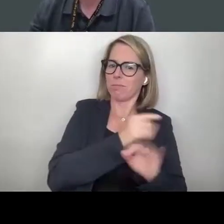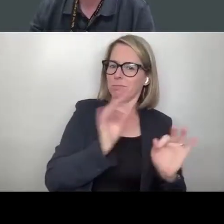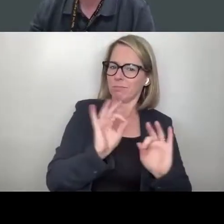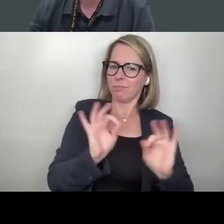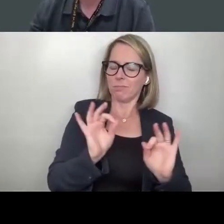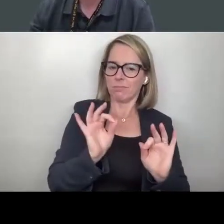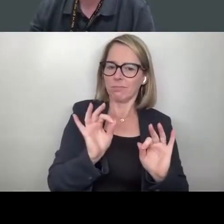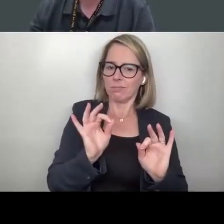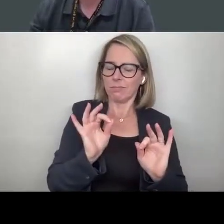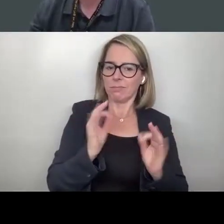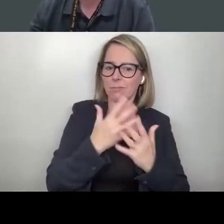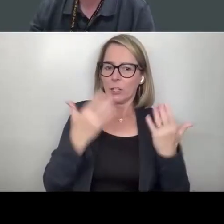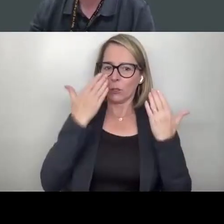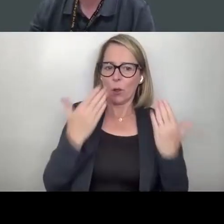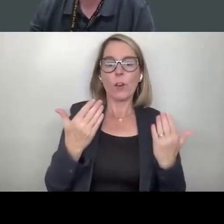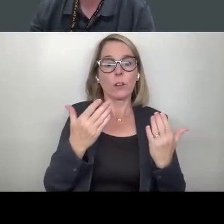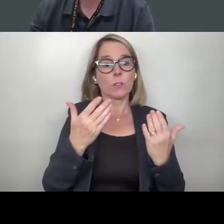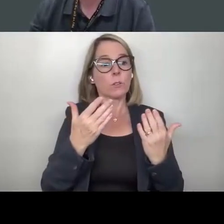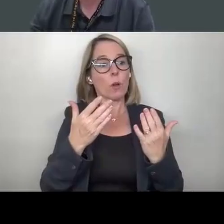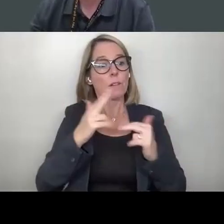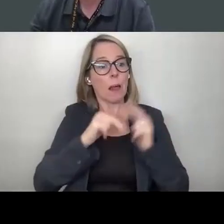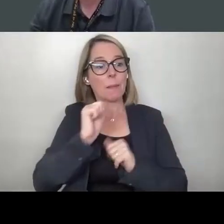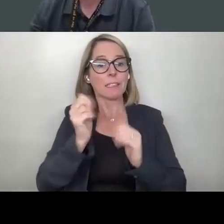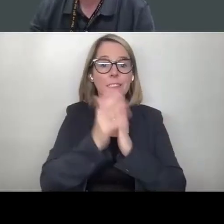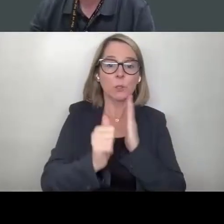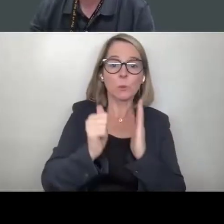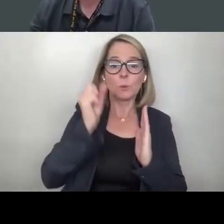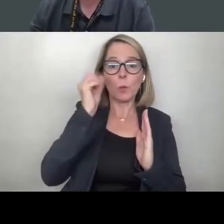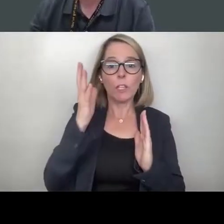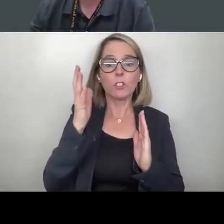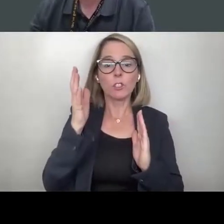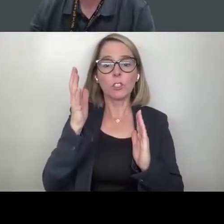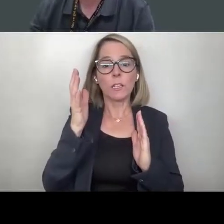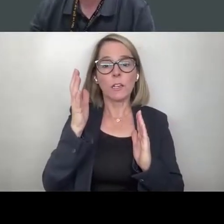informed by a co-designed and co-delivered teaching approach by people with disability.